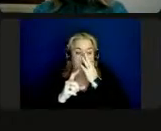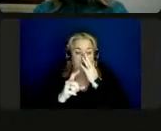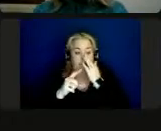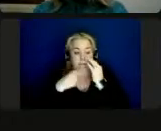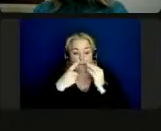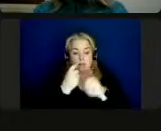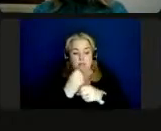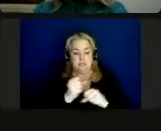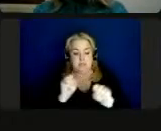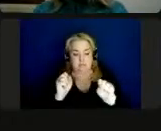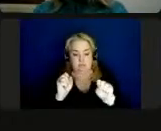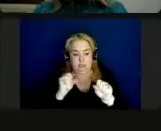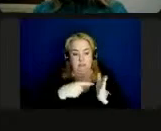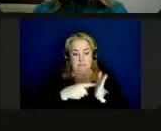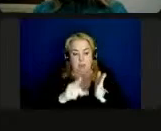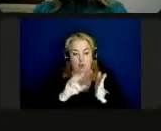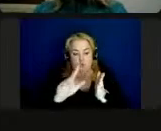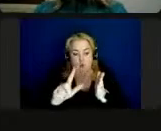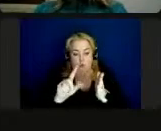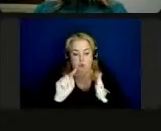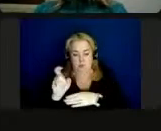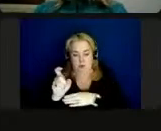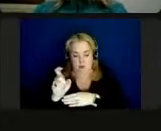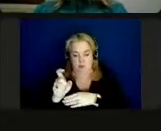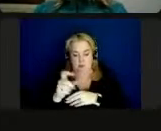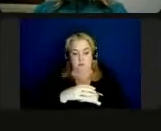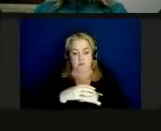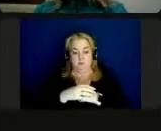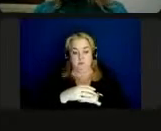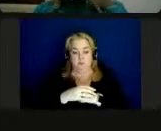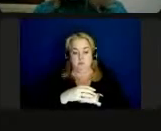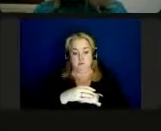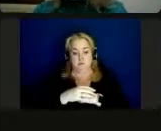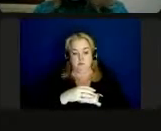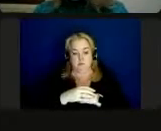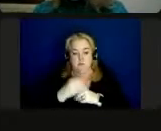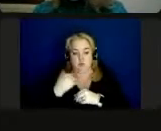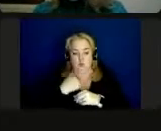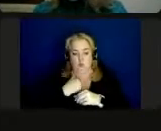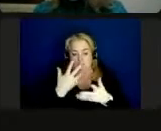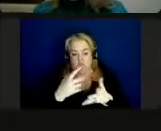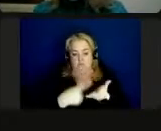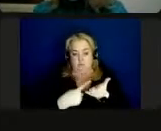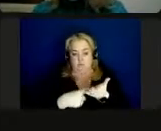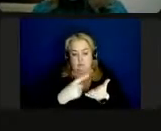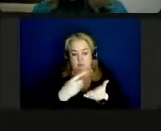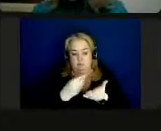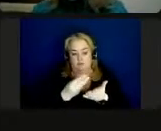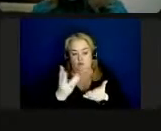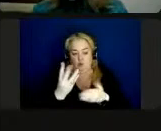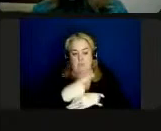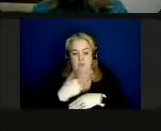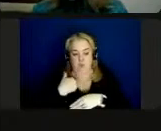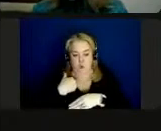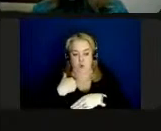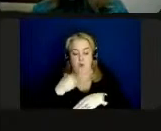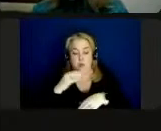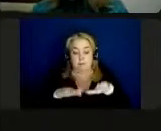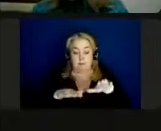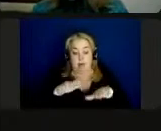PAYROLL TAX IS SOMEWHAT SMALLER